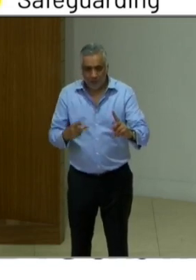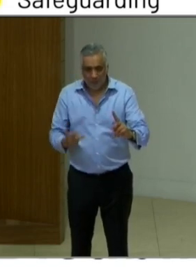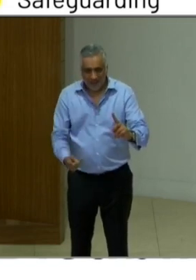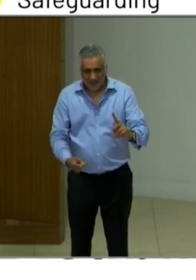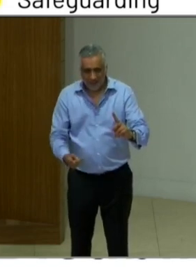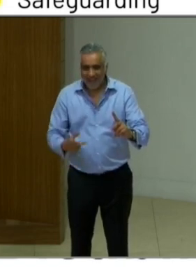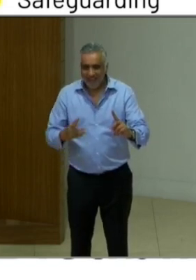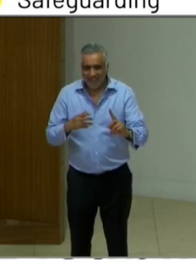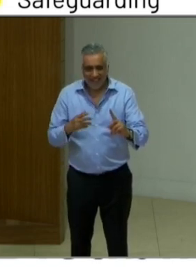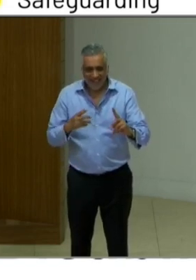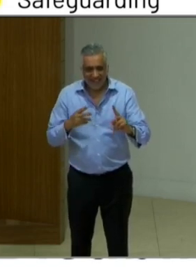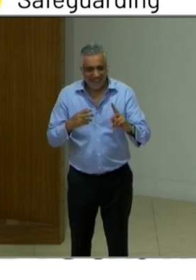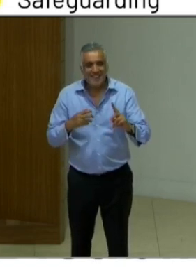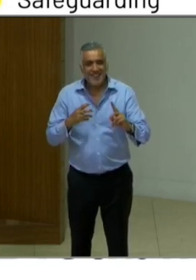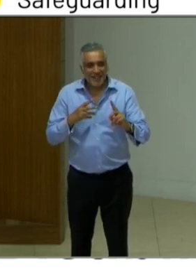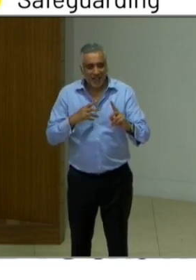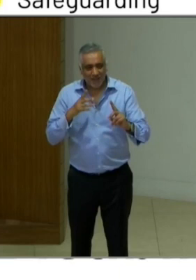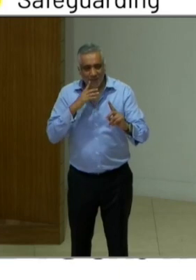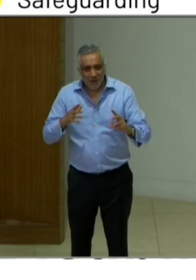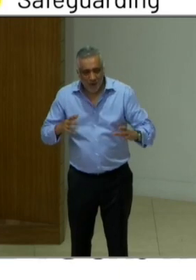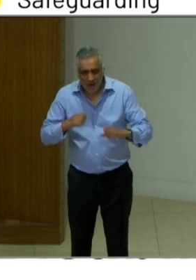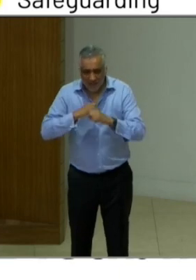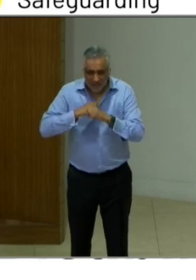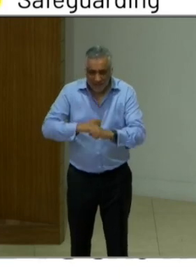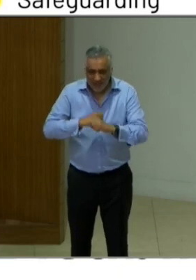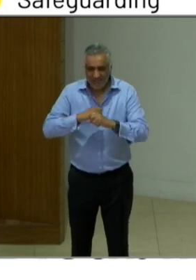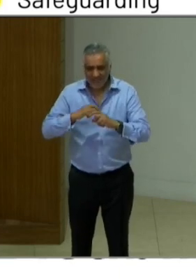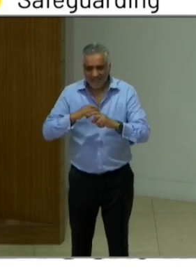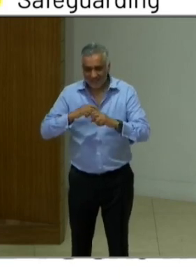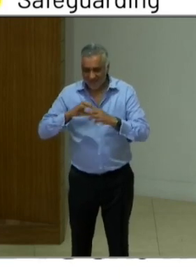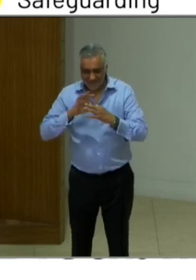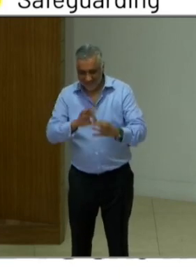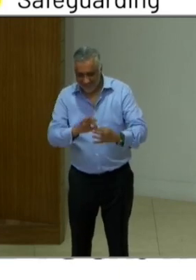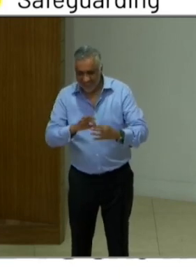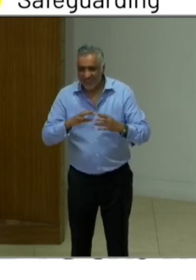processes and living in safe relationship.